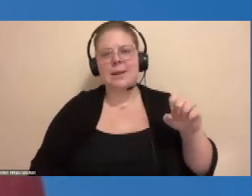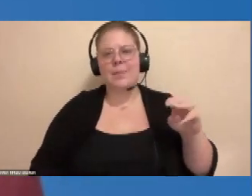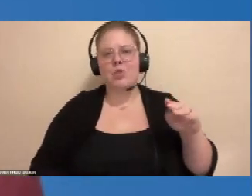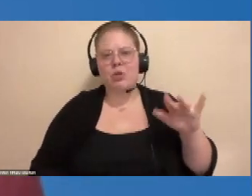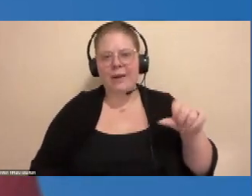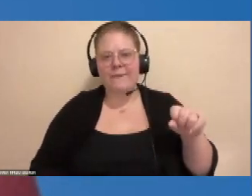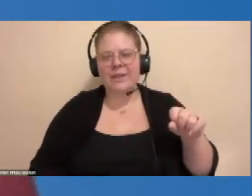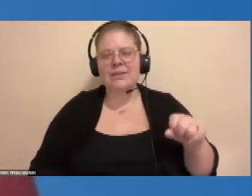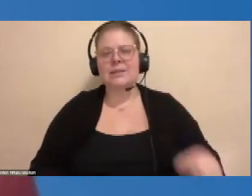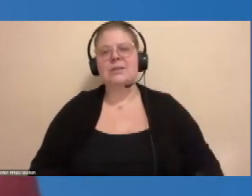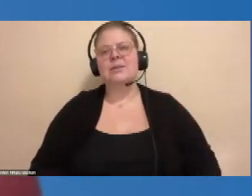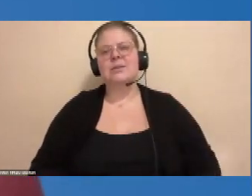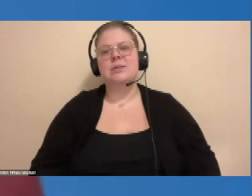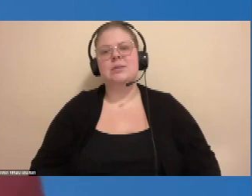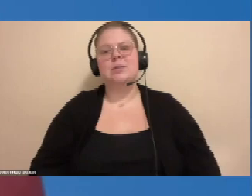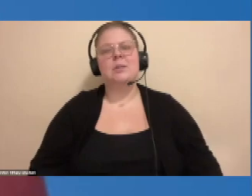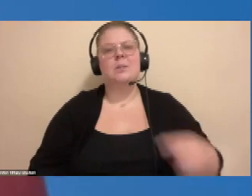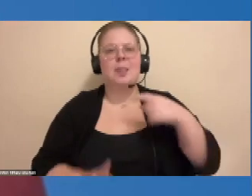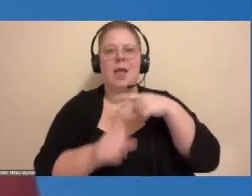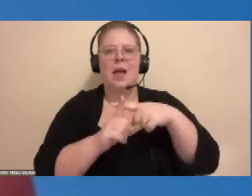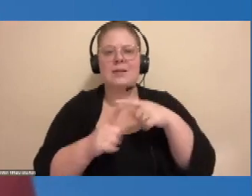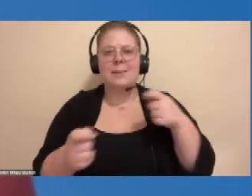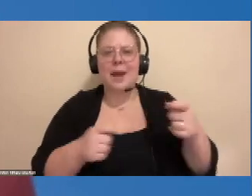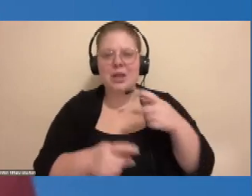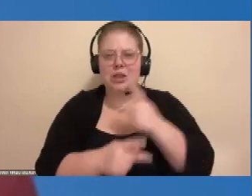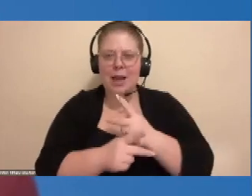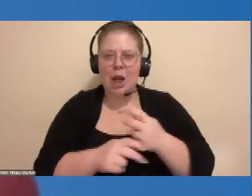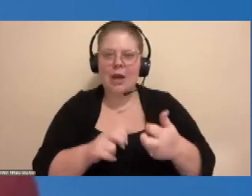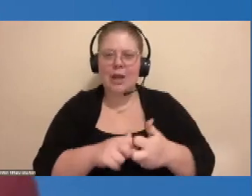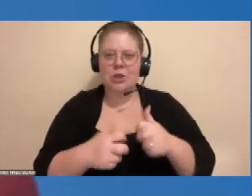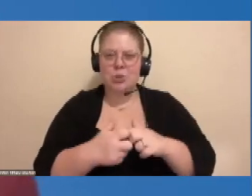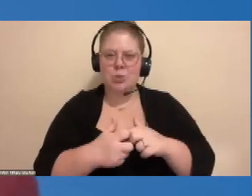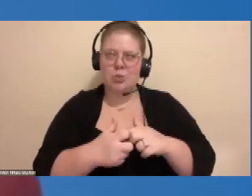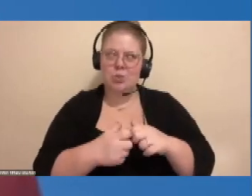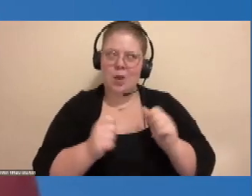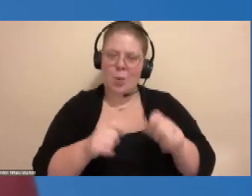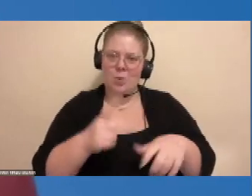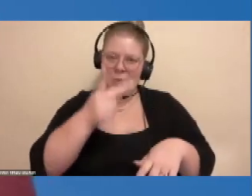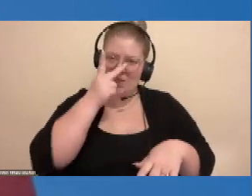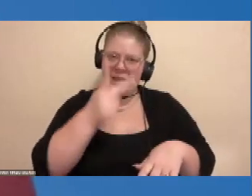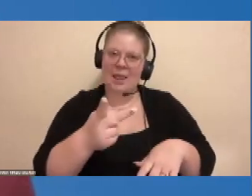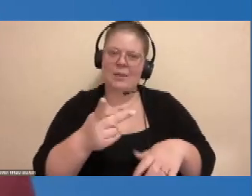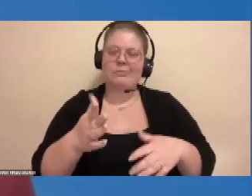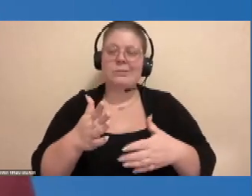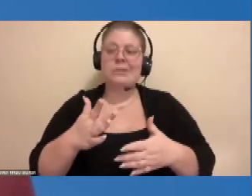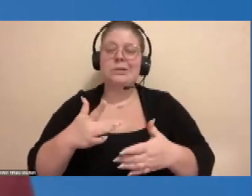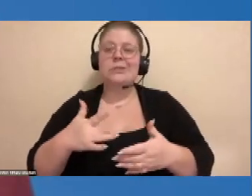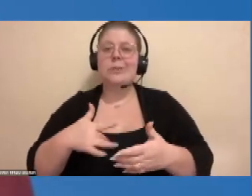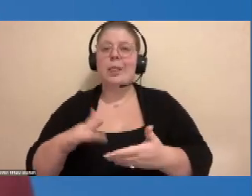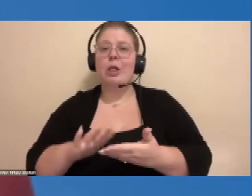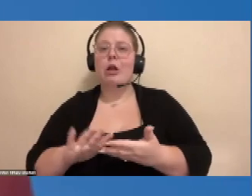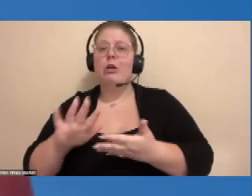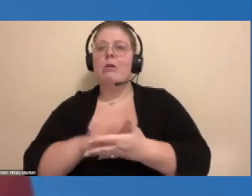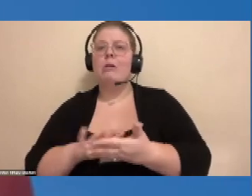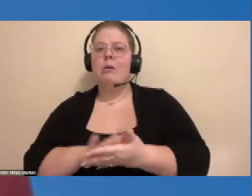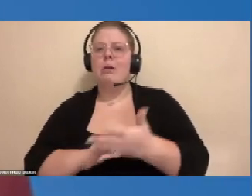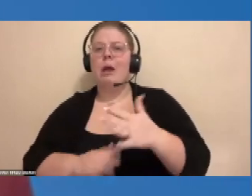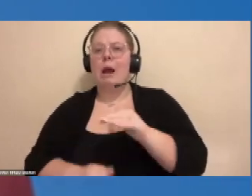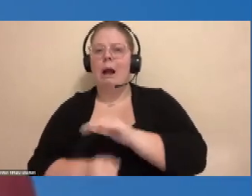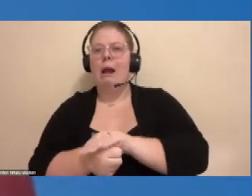managed care issues that hide what's really happening in states.